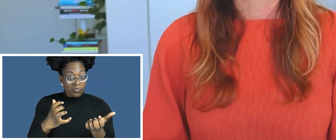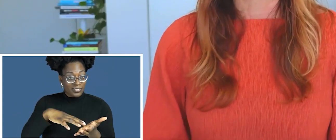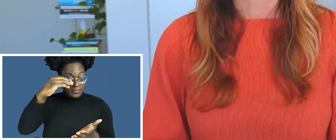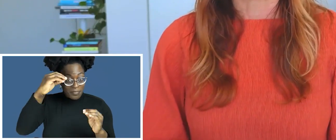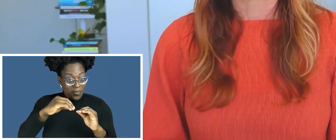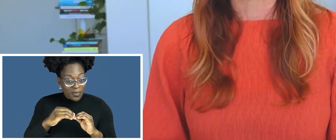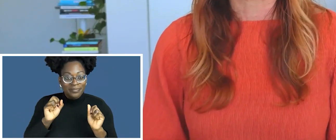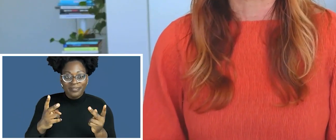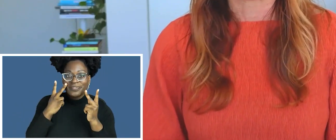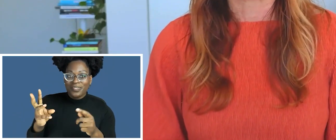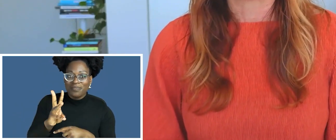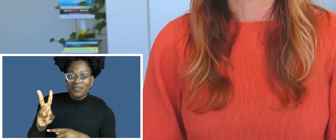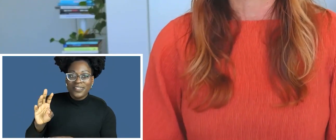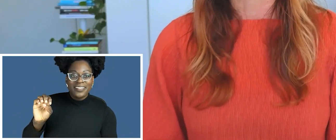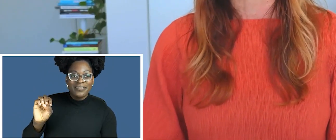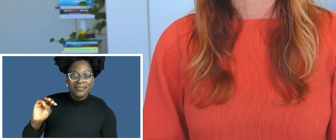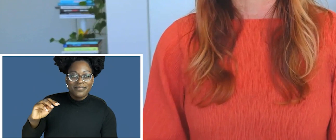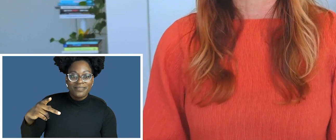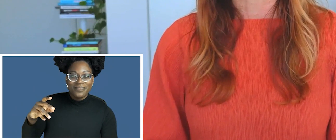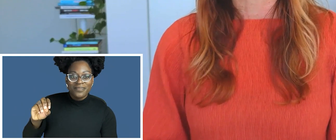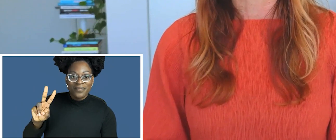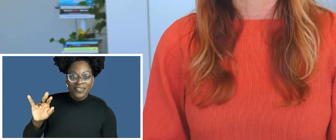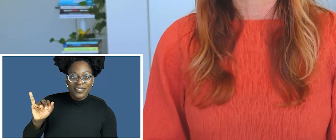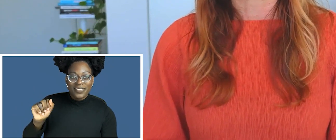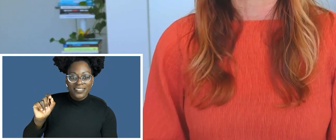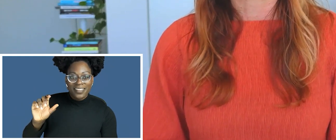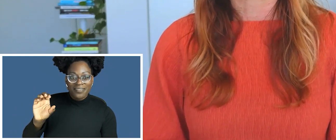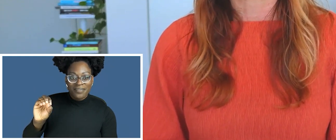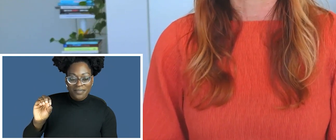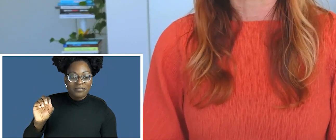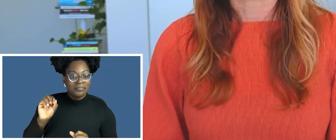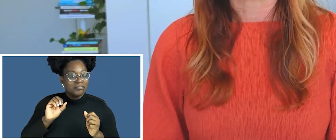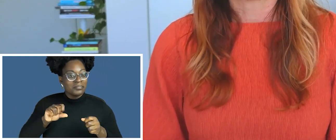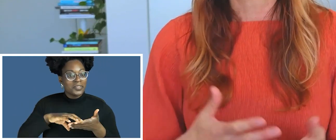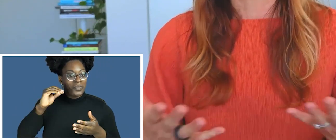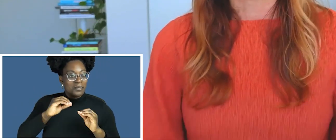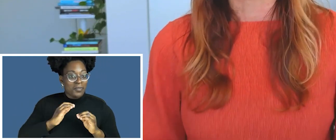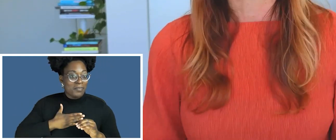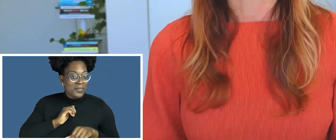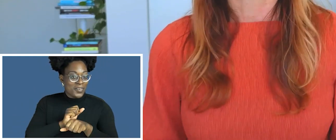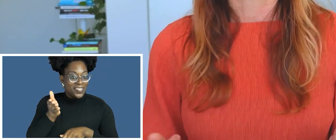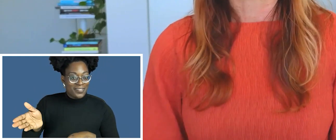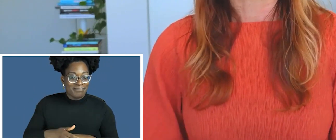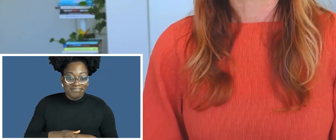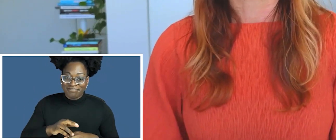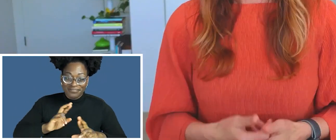Visit Empovia.co to check out more of my work.